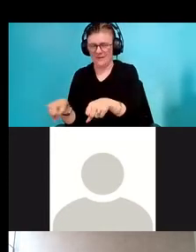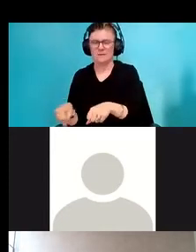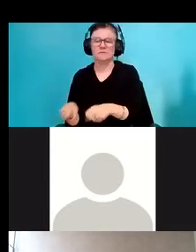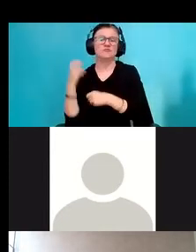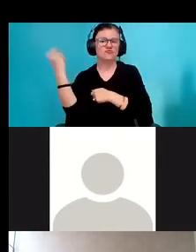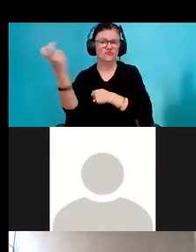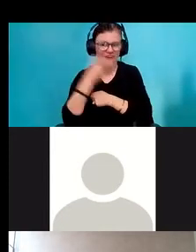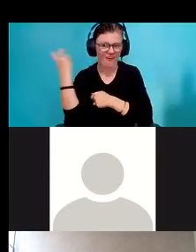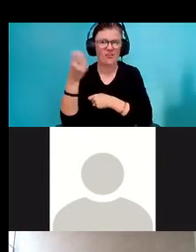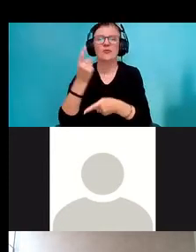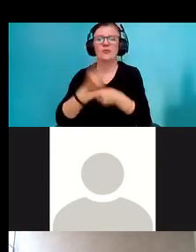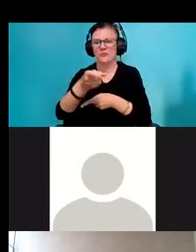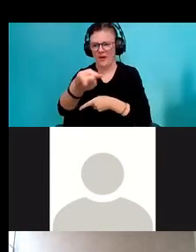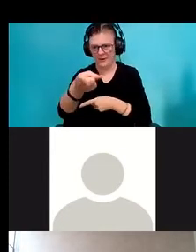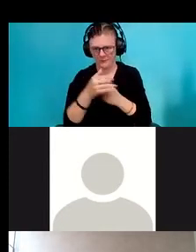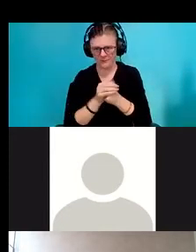Yeah, again, the specific community.